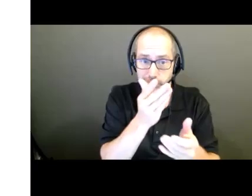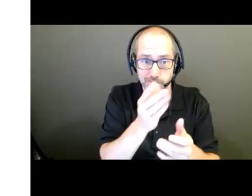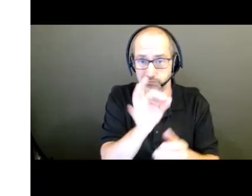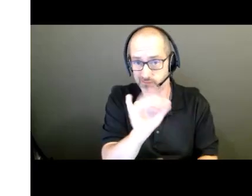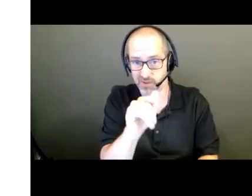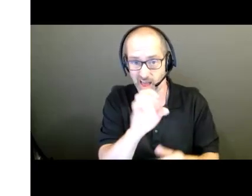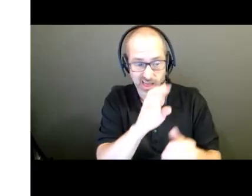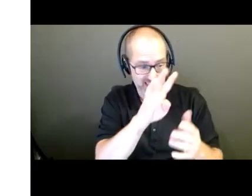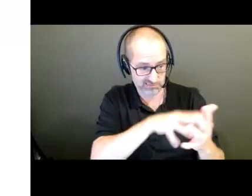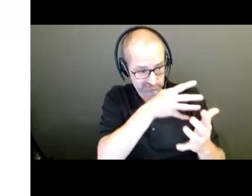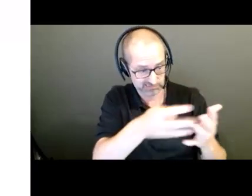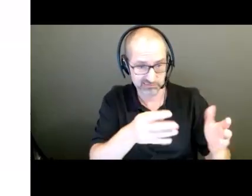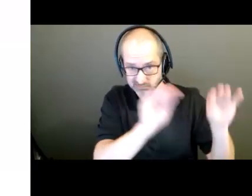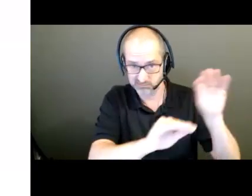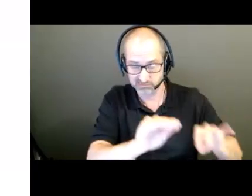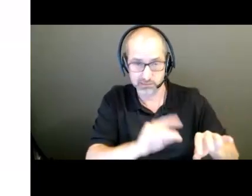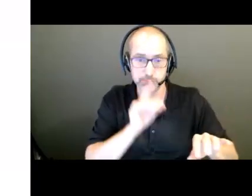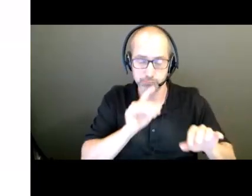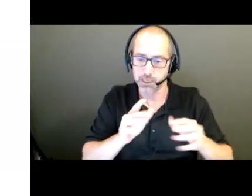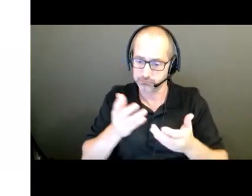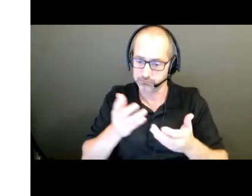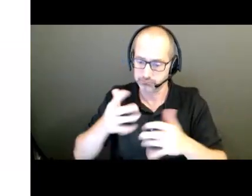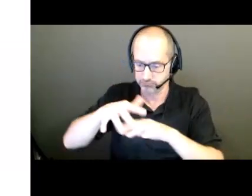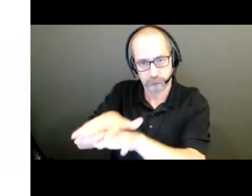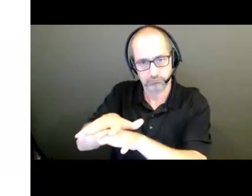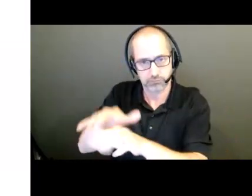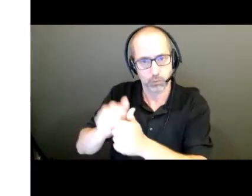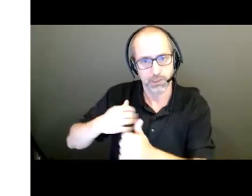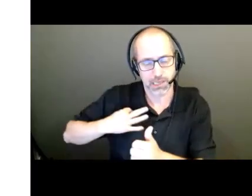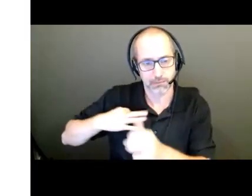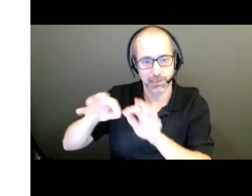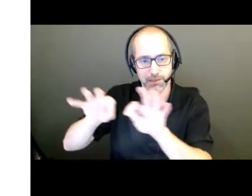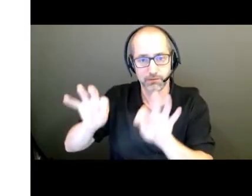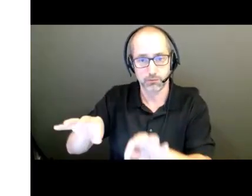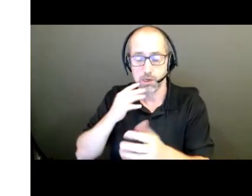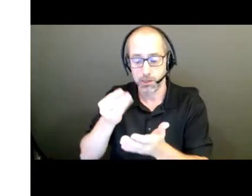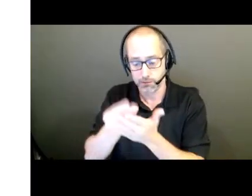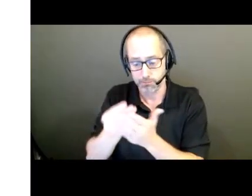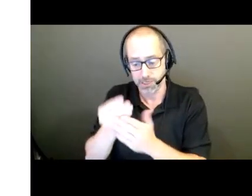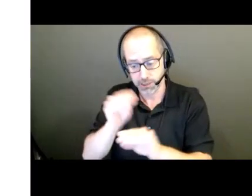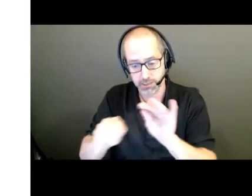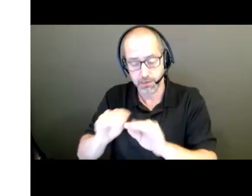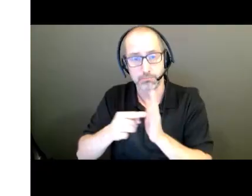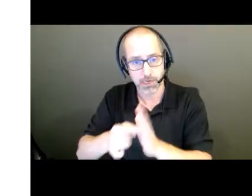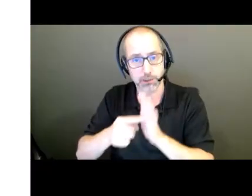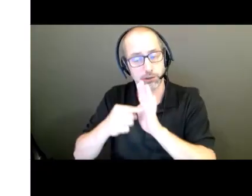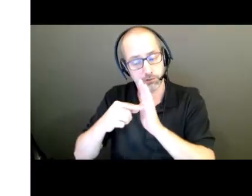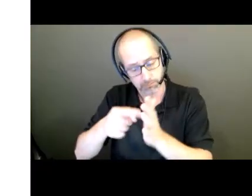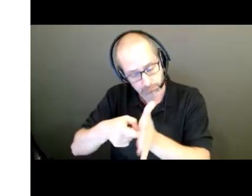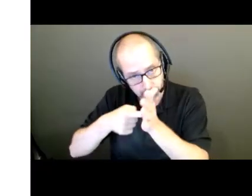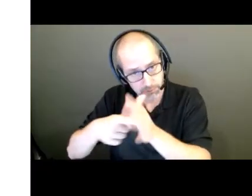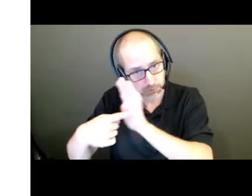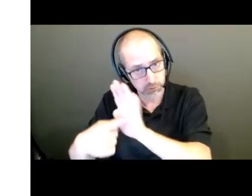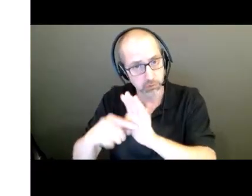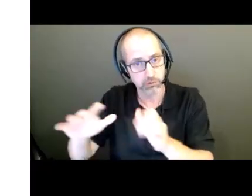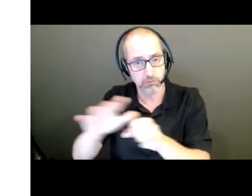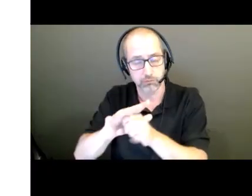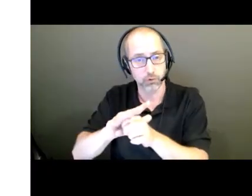The budget must represent the entire project, so all expenses and income